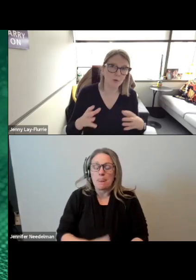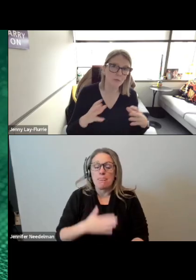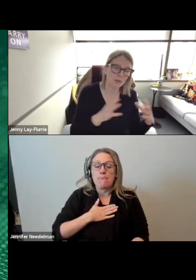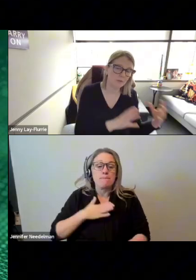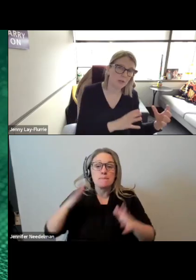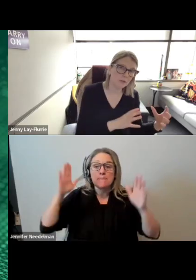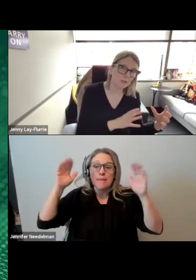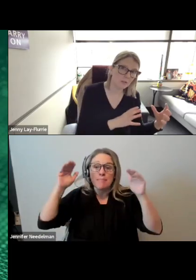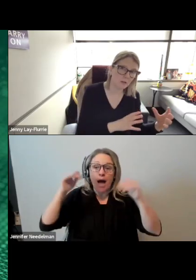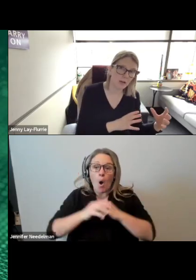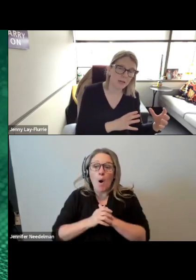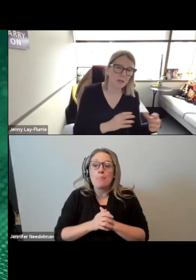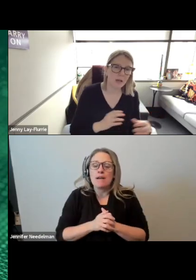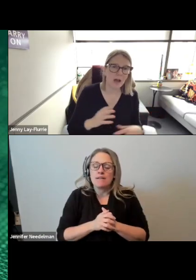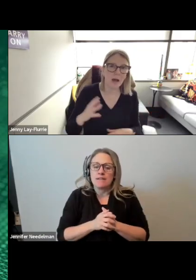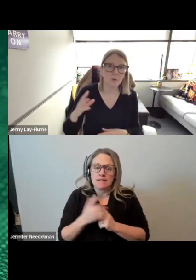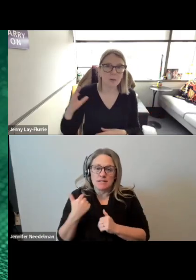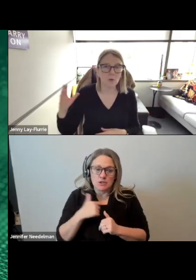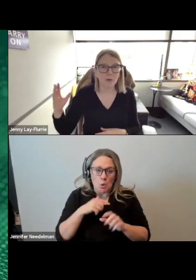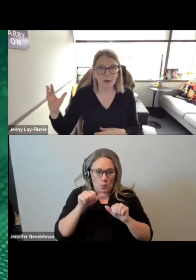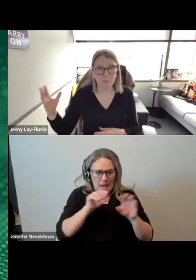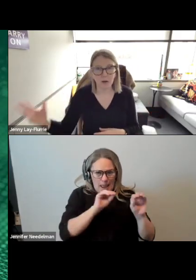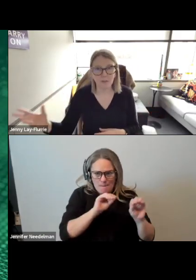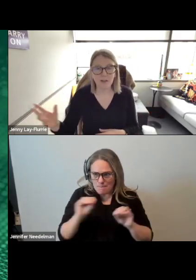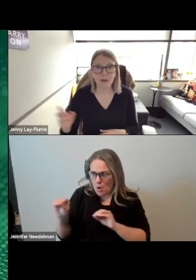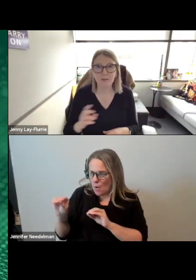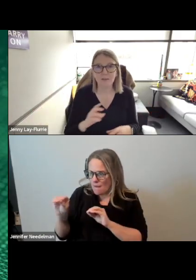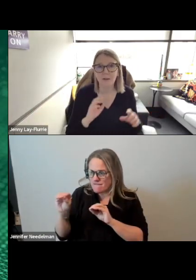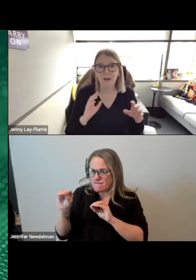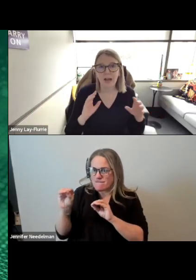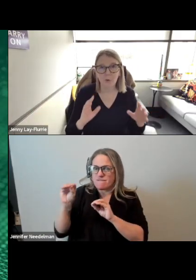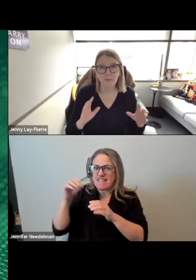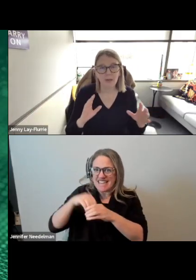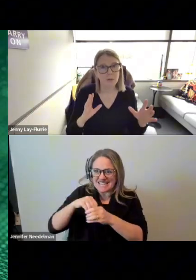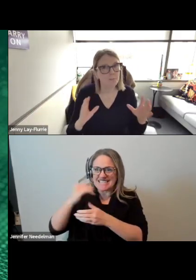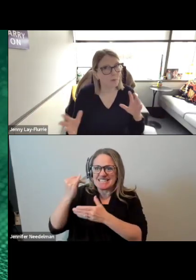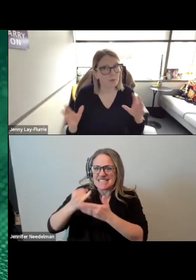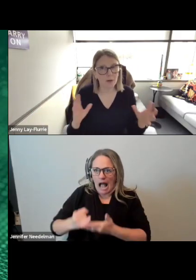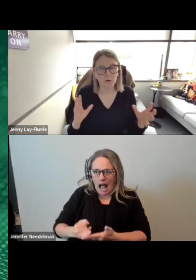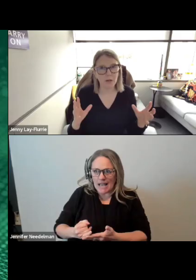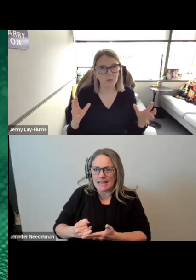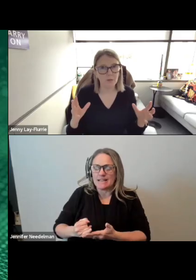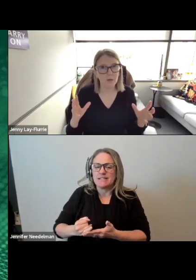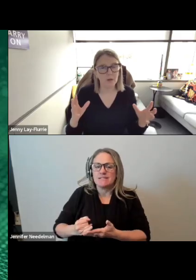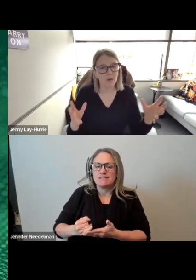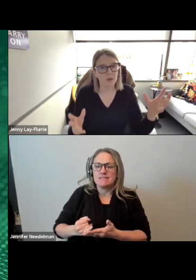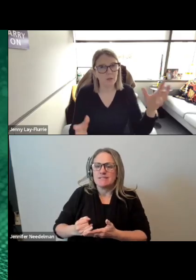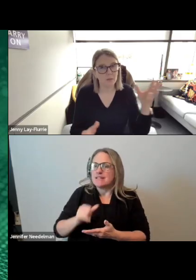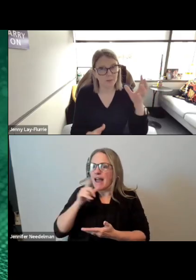able to move things into design and we move out of bug fix. However, in both scenarios,